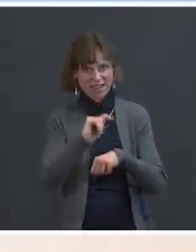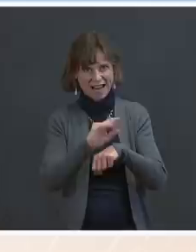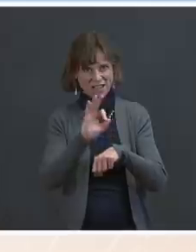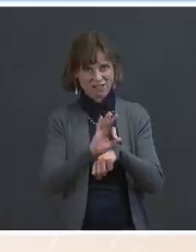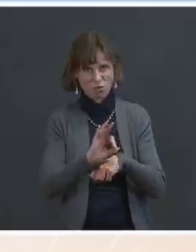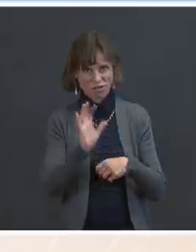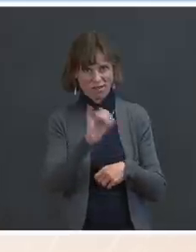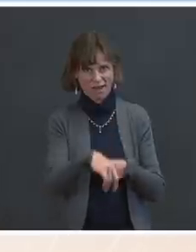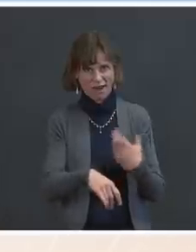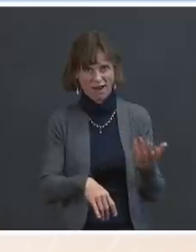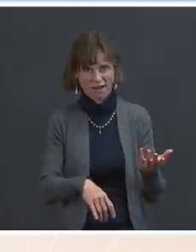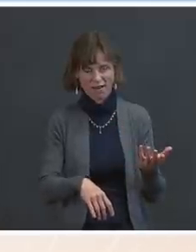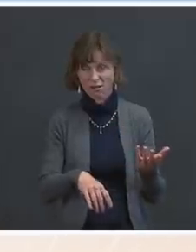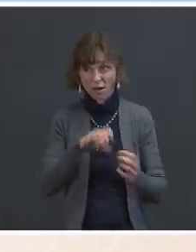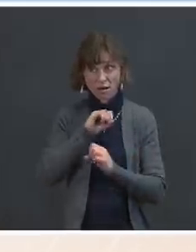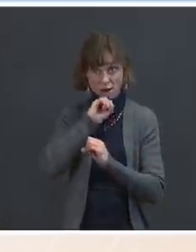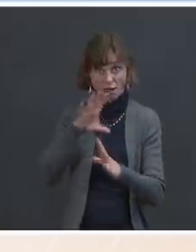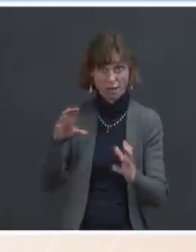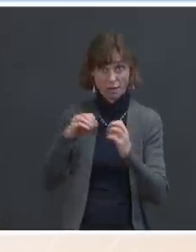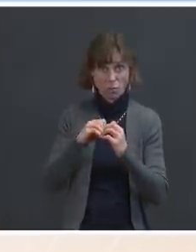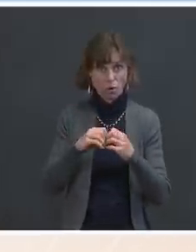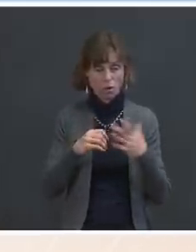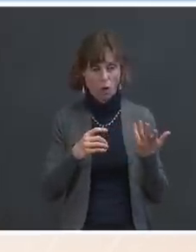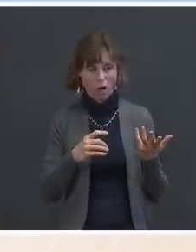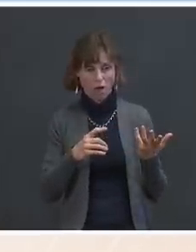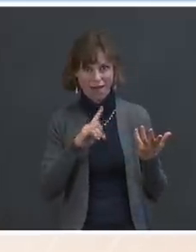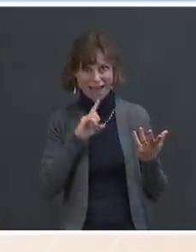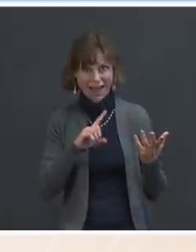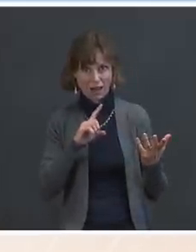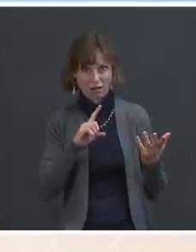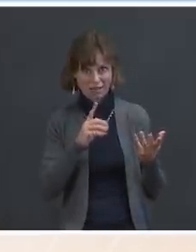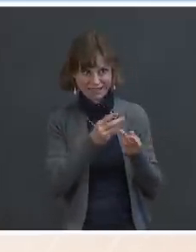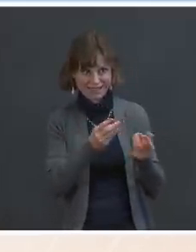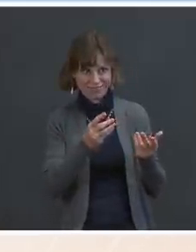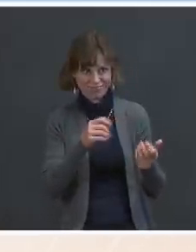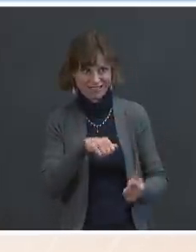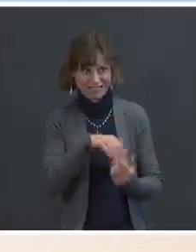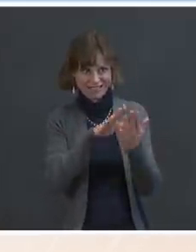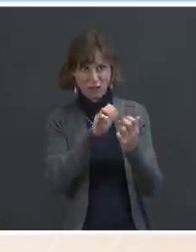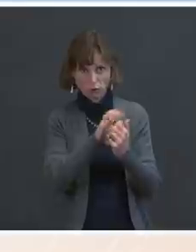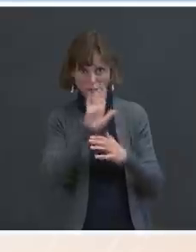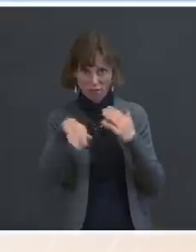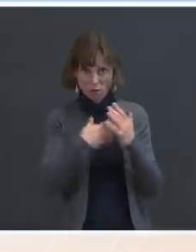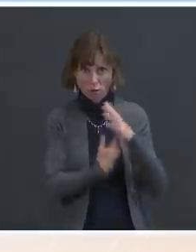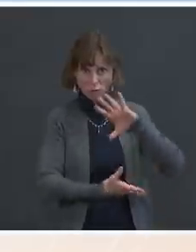Ambassador Jacobson: It deals with the whole universe of people separated during that policy. So not that I know of.